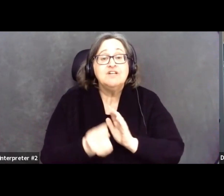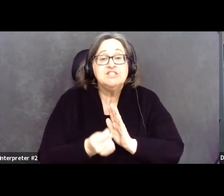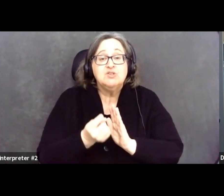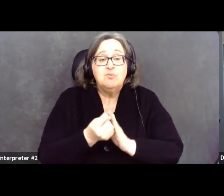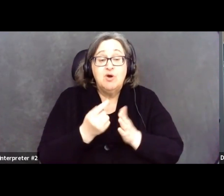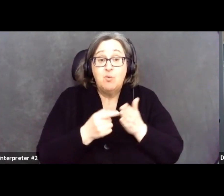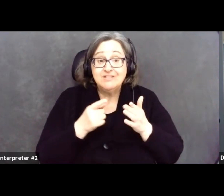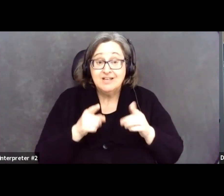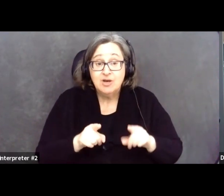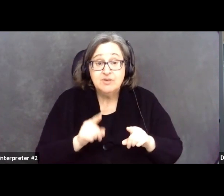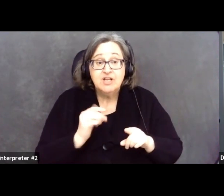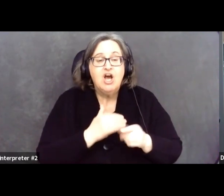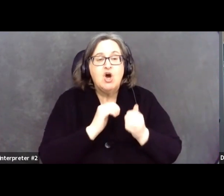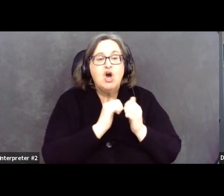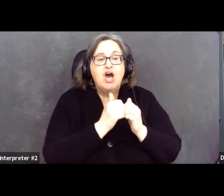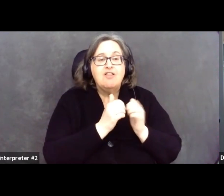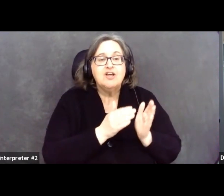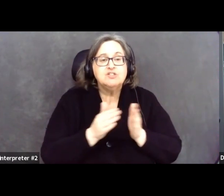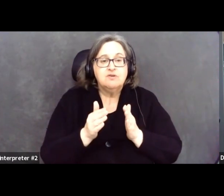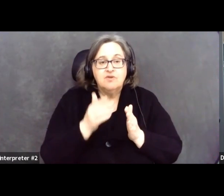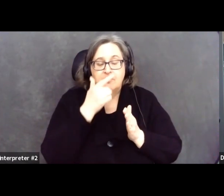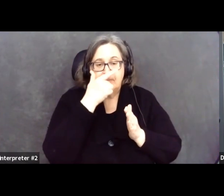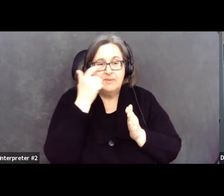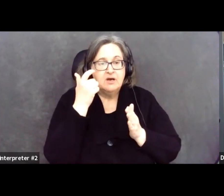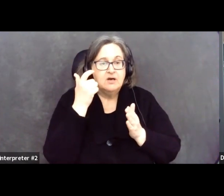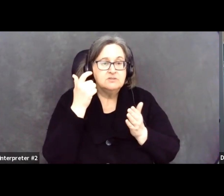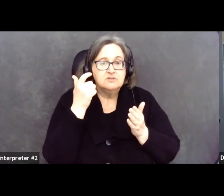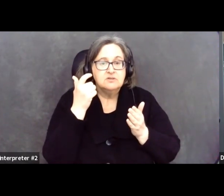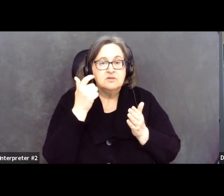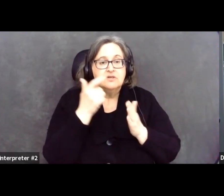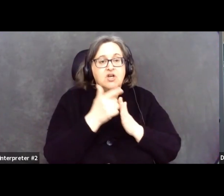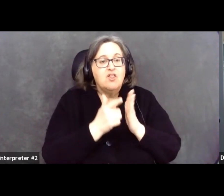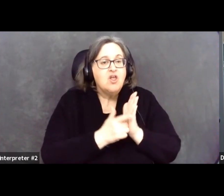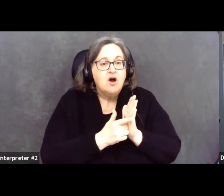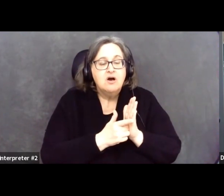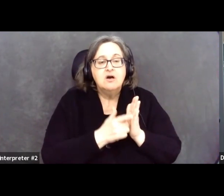up happening is our athletes, because of the law and because there were athletic trainers